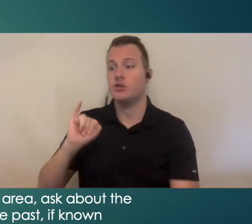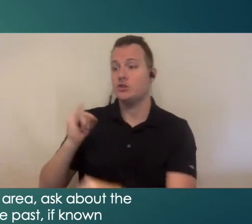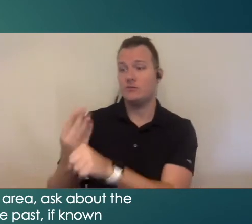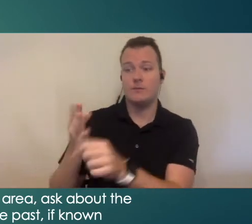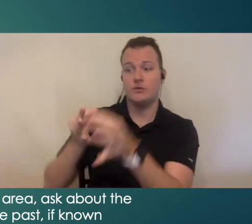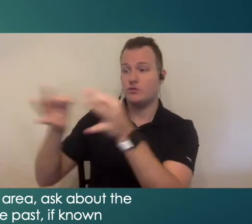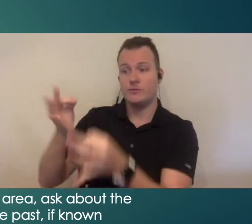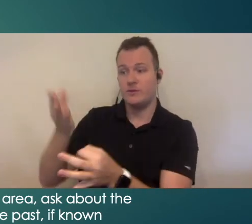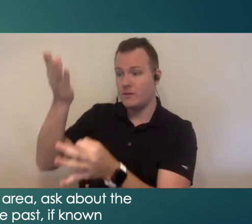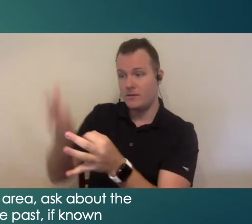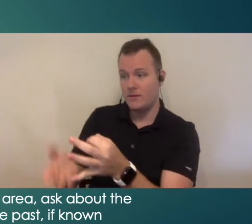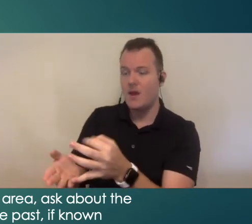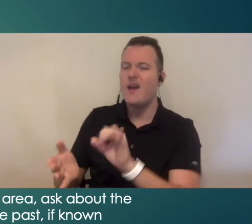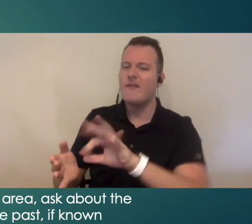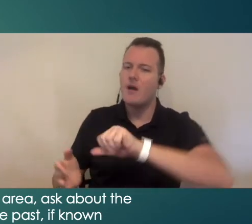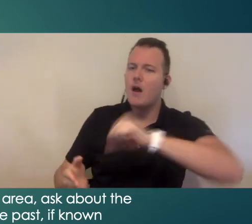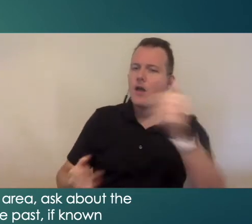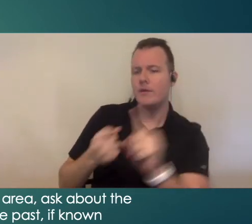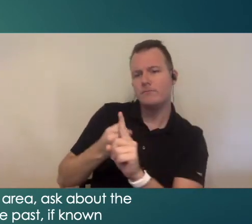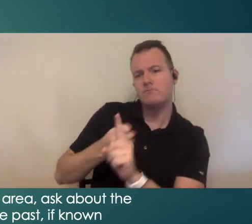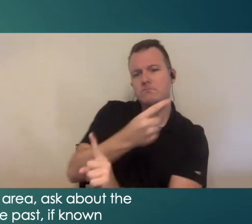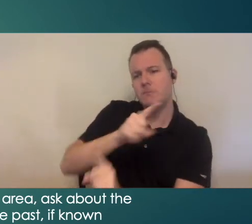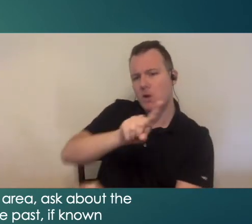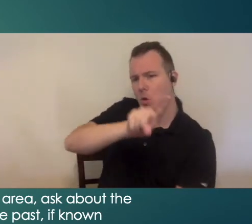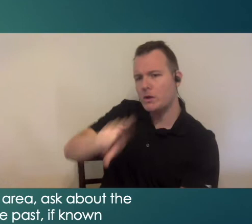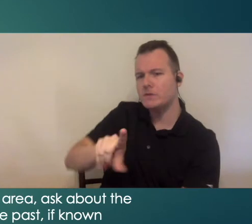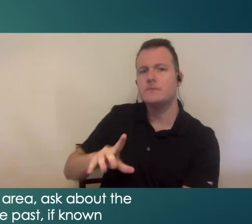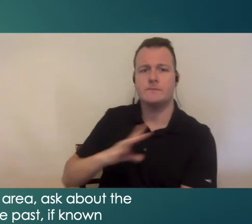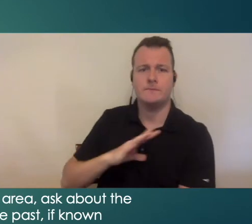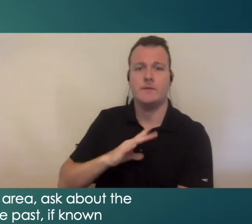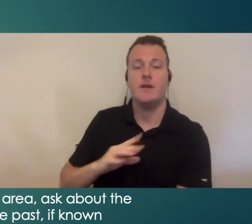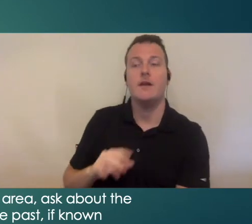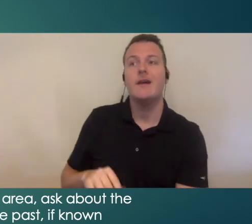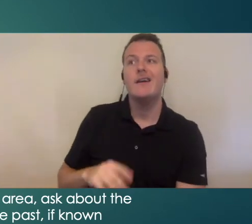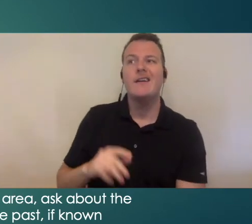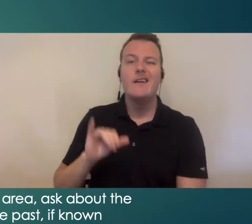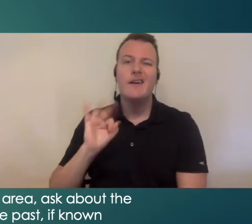the job description, but if they're large ones, do them before the interview